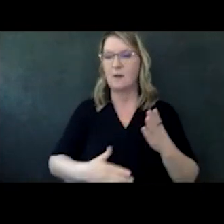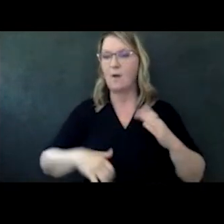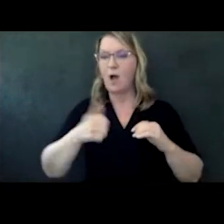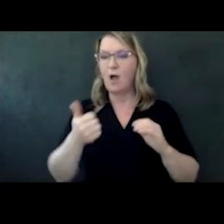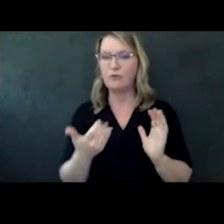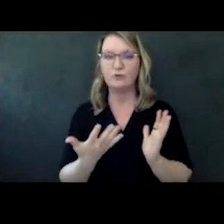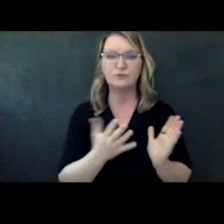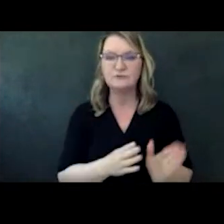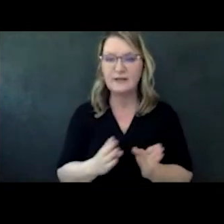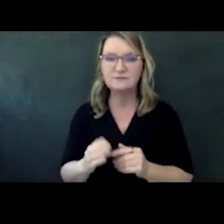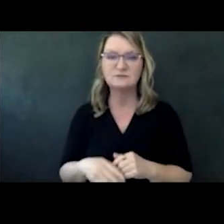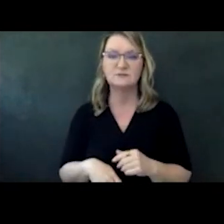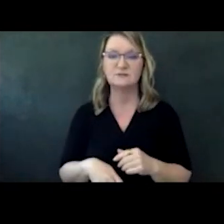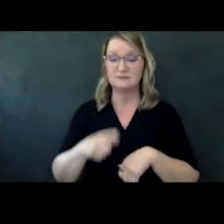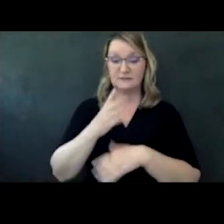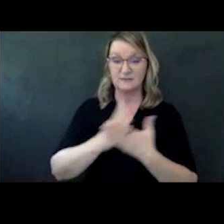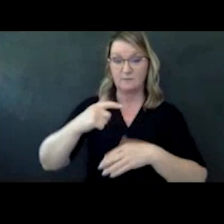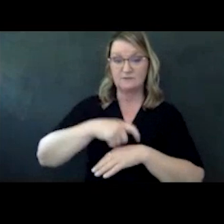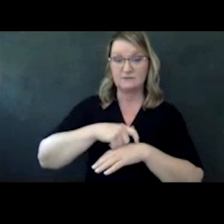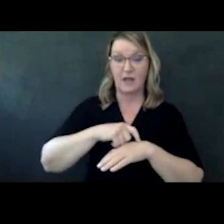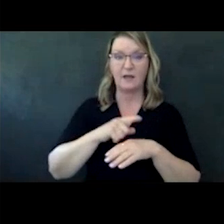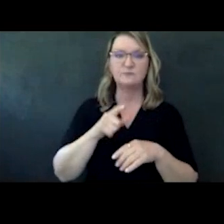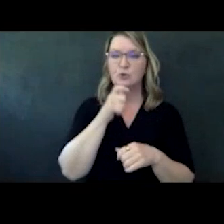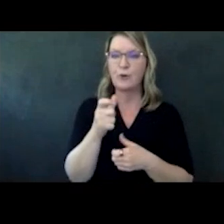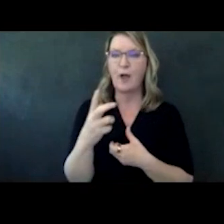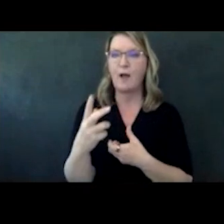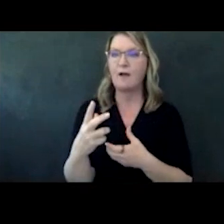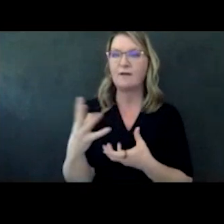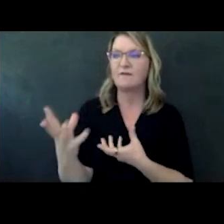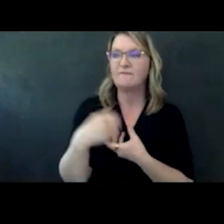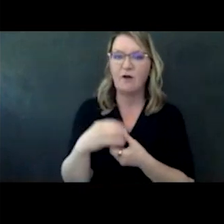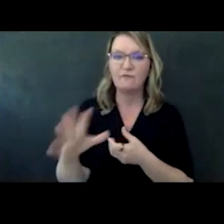stretches of time when you're not engaging your main audience? Are there key messages